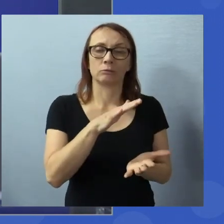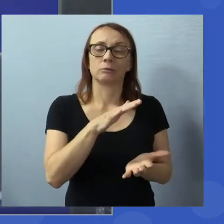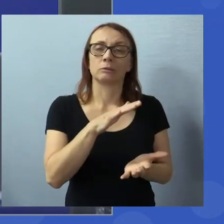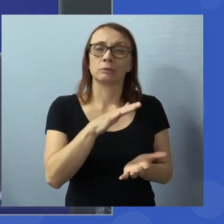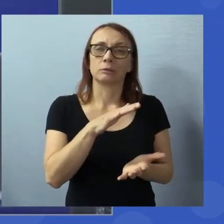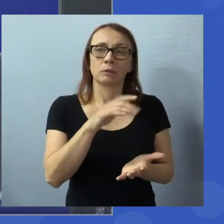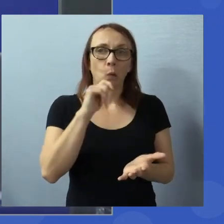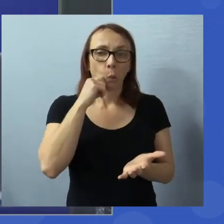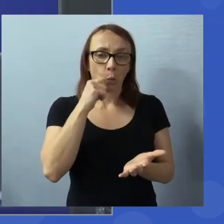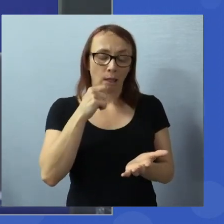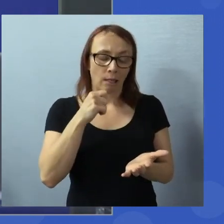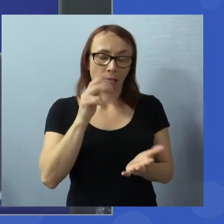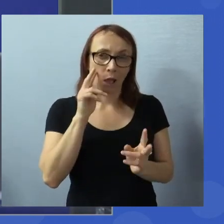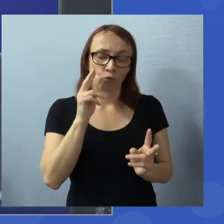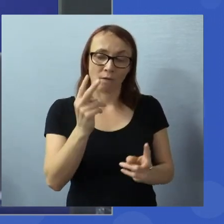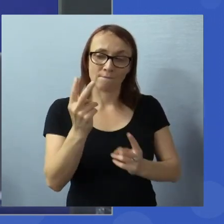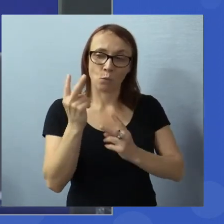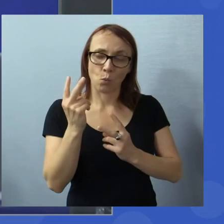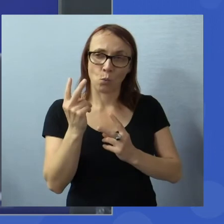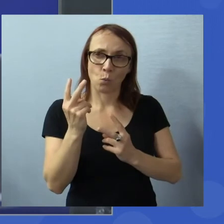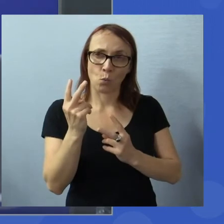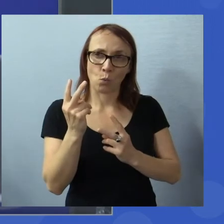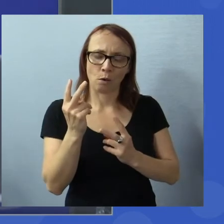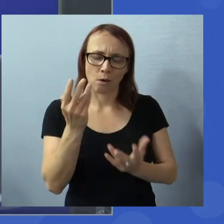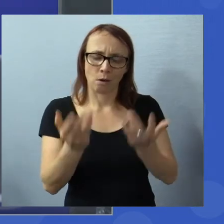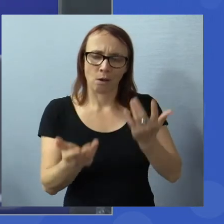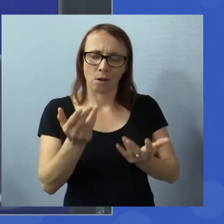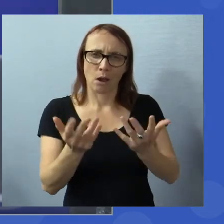we're going to review them against make an assessment of where the power lies to